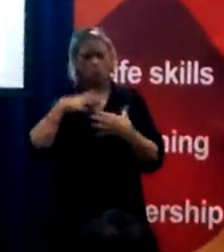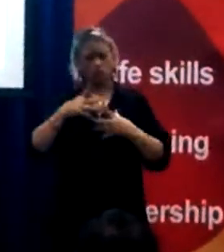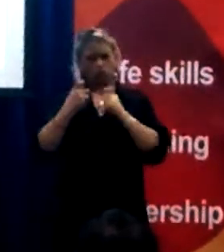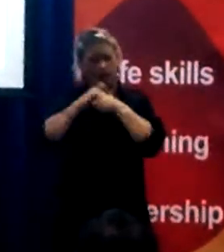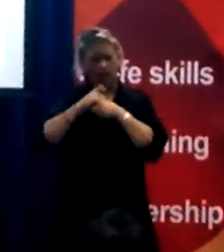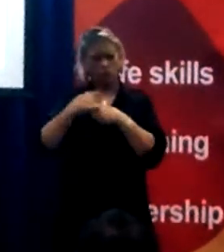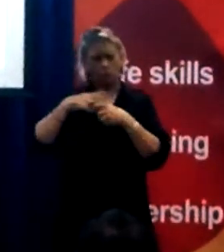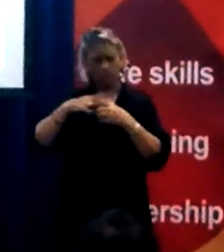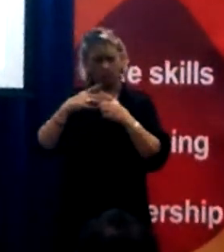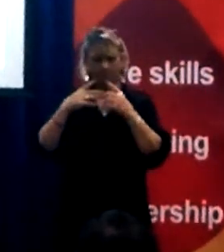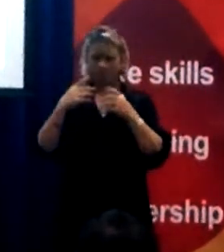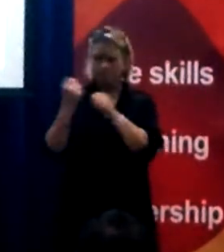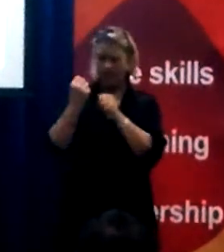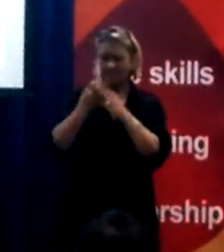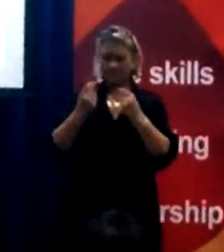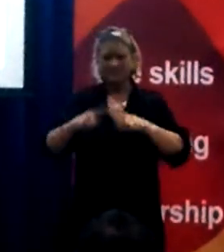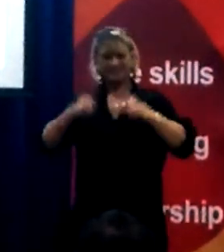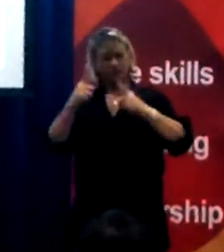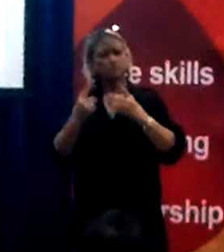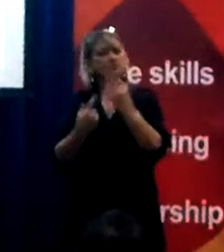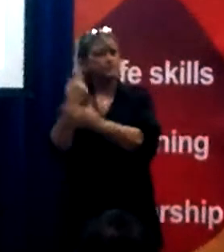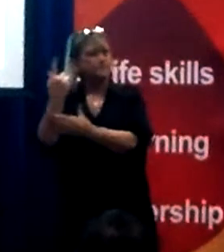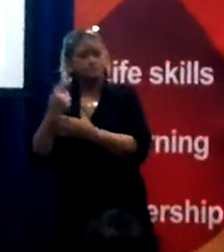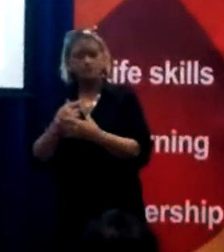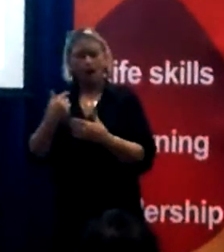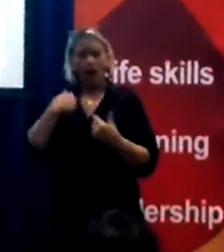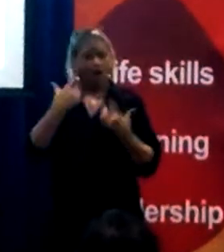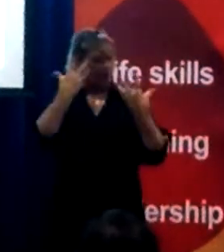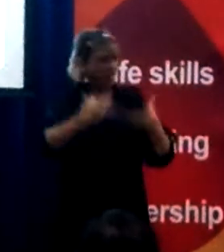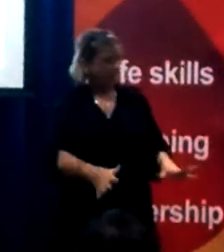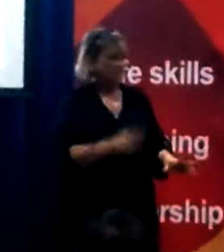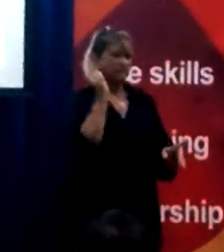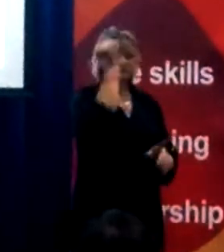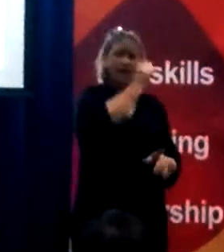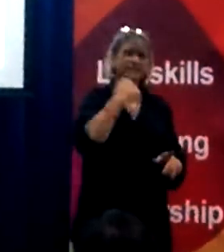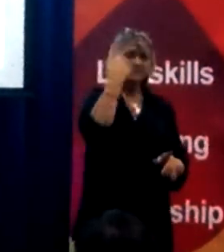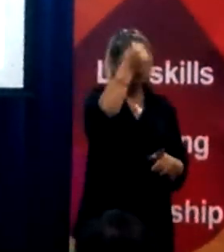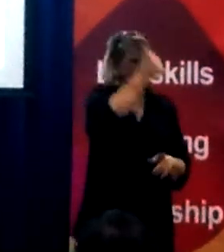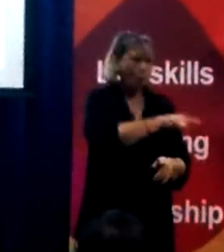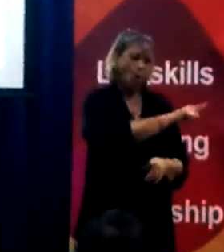from primary school to high school. I had left behind all familiar faces. I went alone from my primary school to high school.